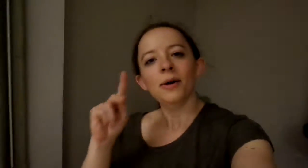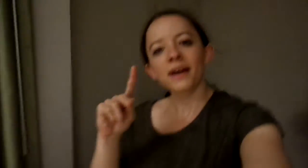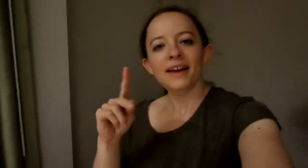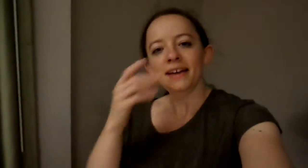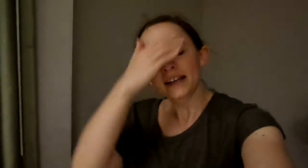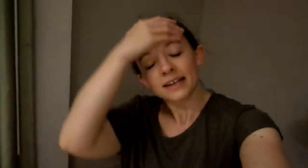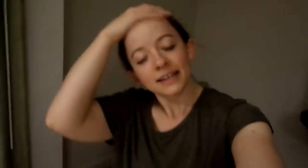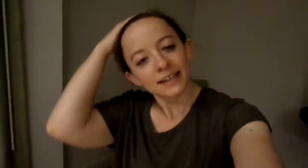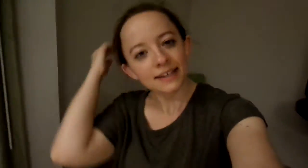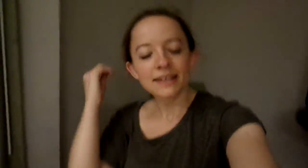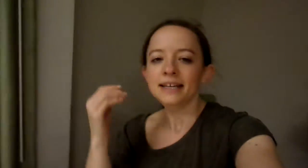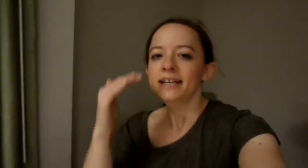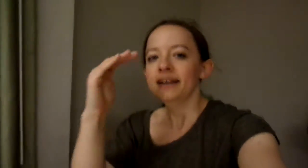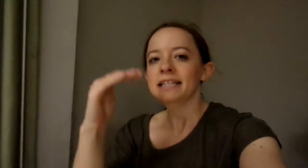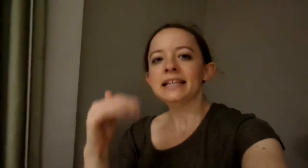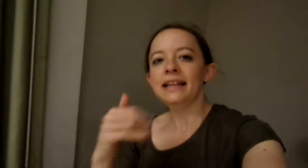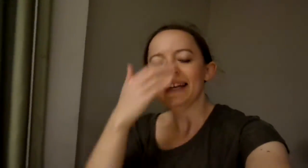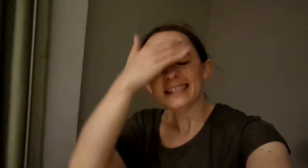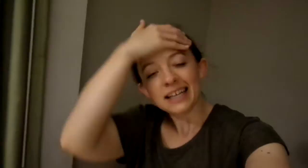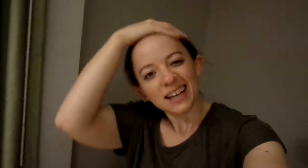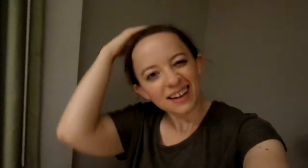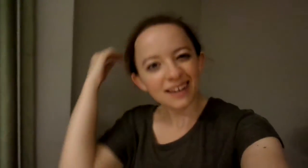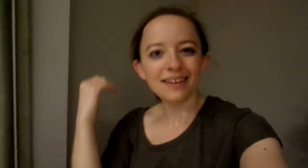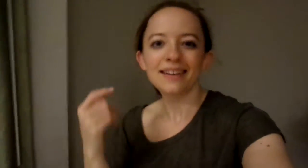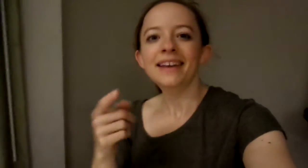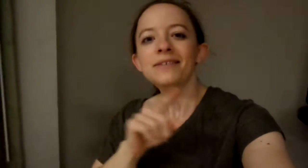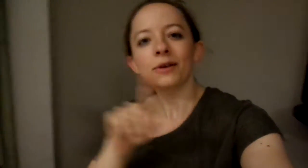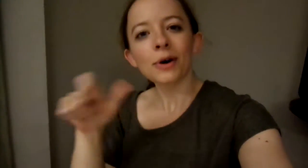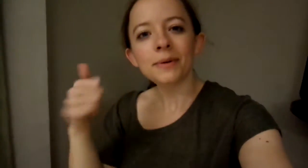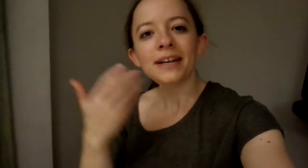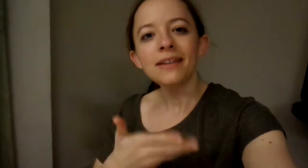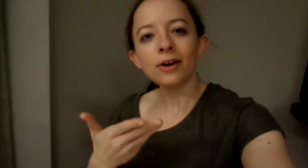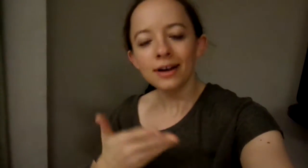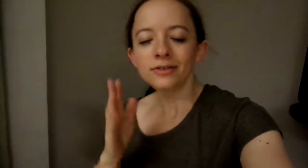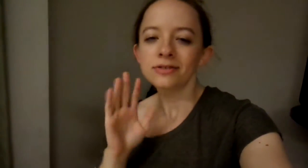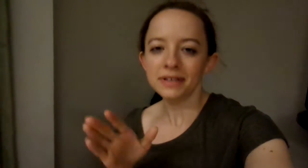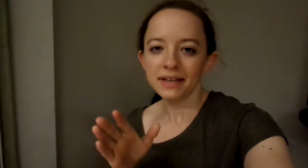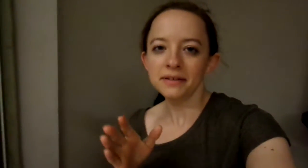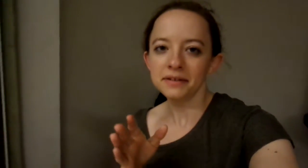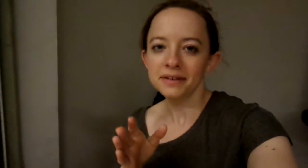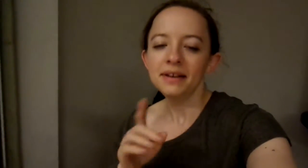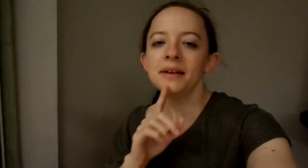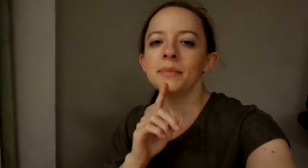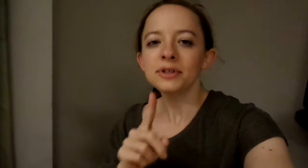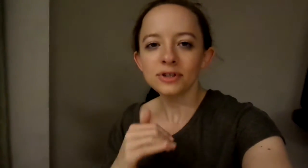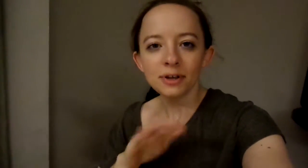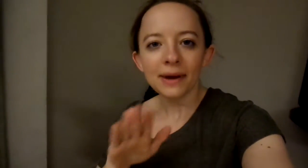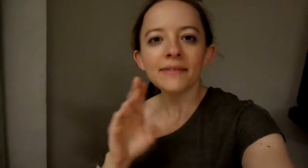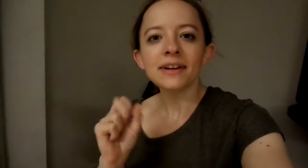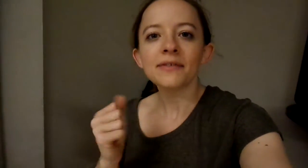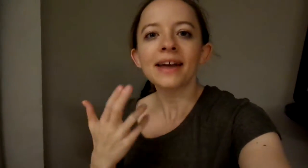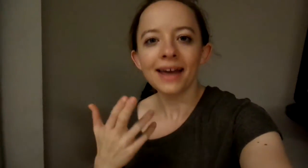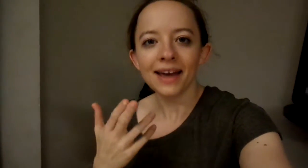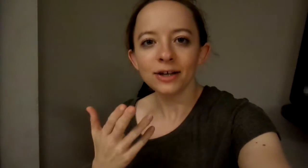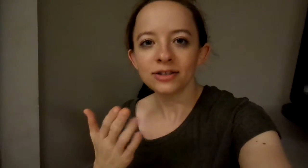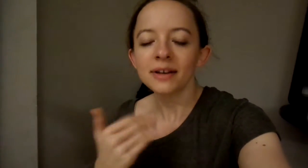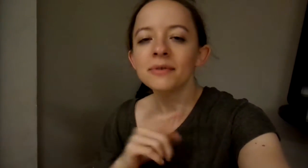OK Here's a lesson. If you go to another country, be sure you have enough cash